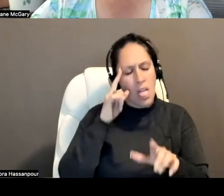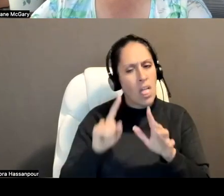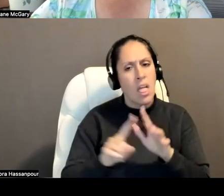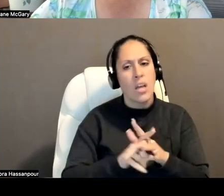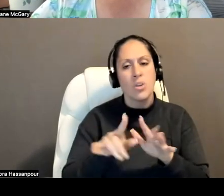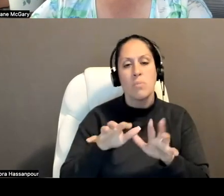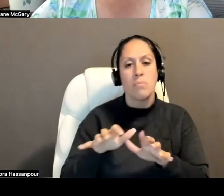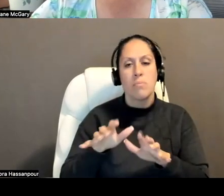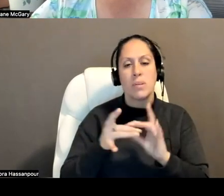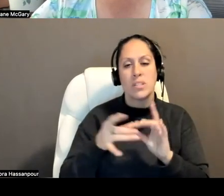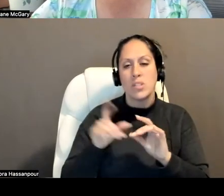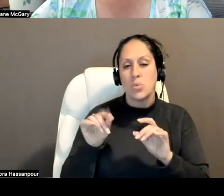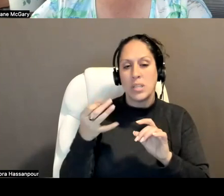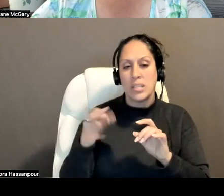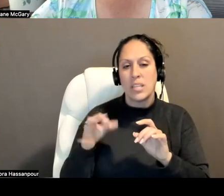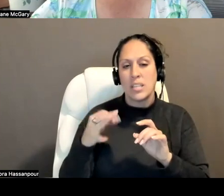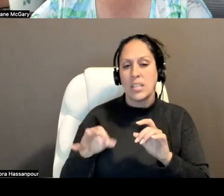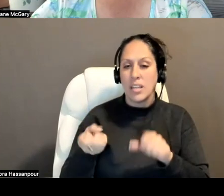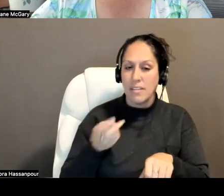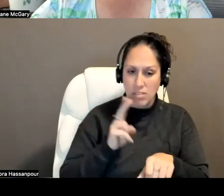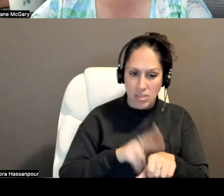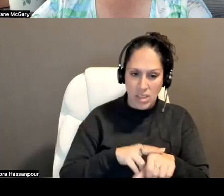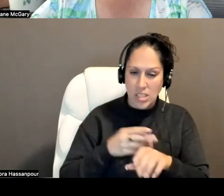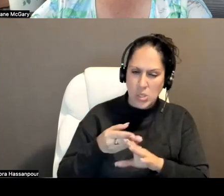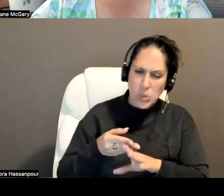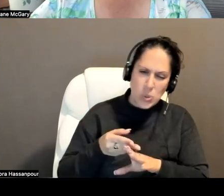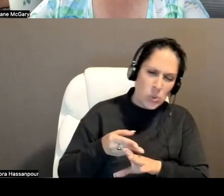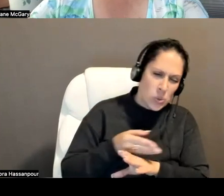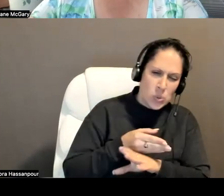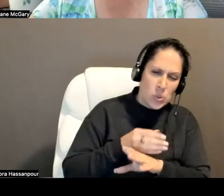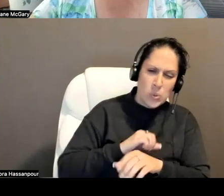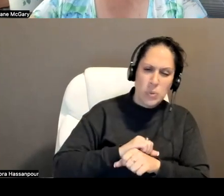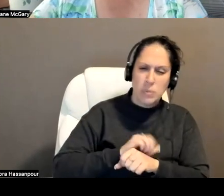the year 2019, so of course, that was right before the pandemic. How were you guys